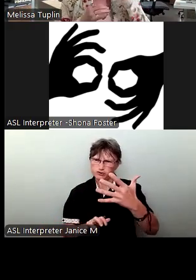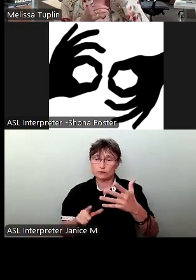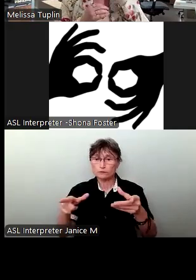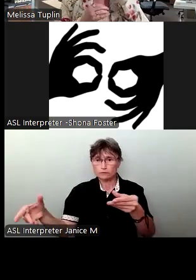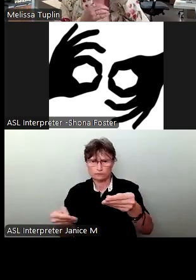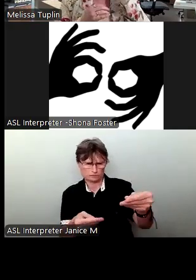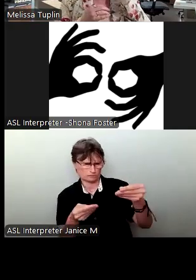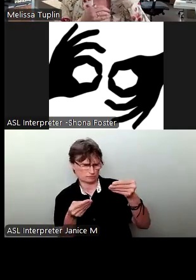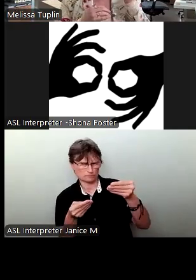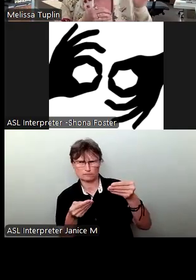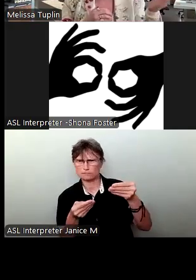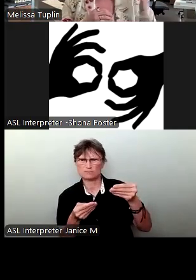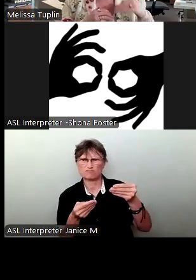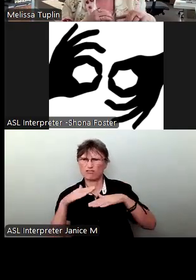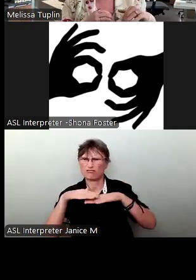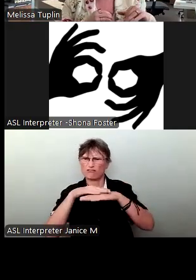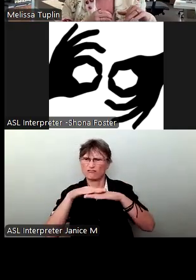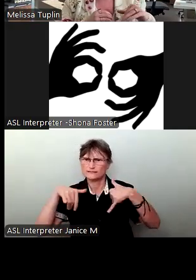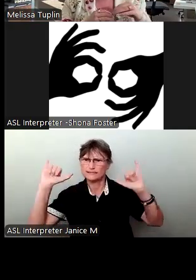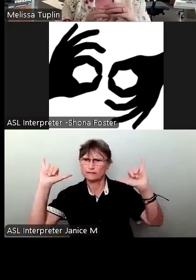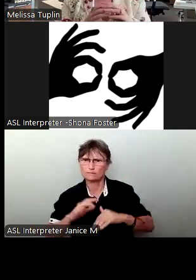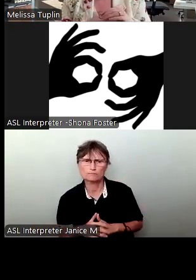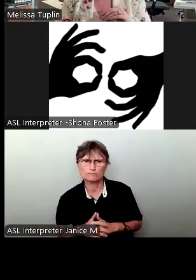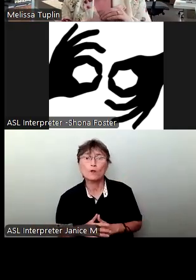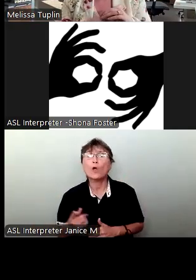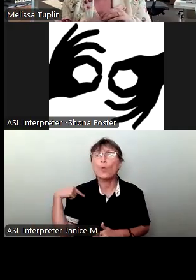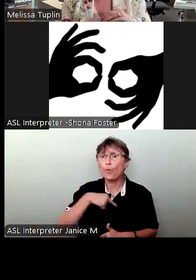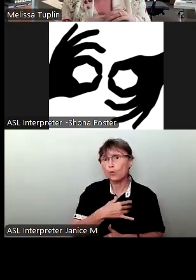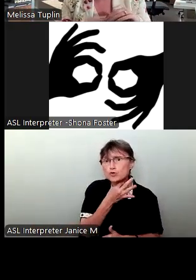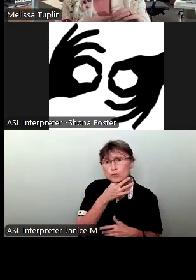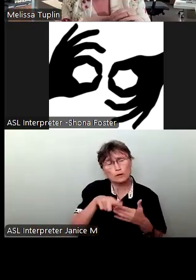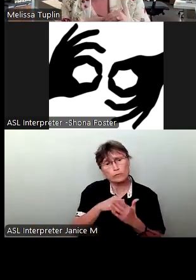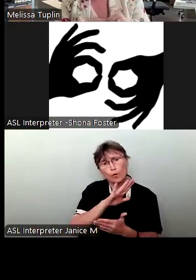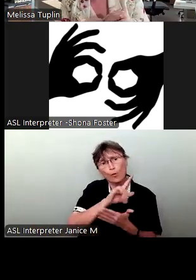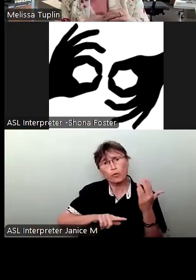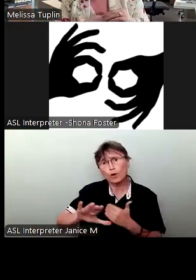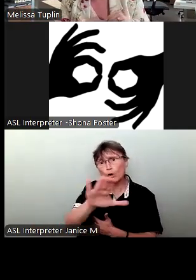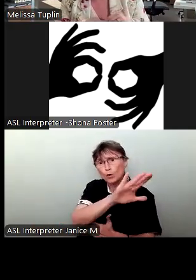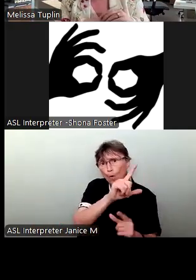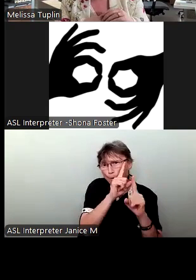to both your aspirations and the challenges. When we are making funding decisions in the